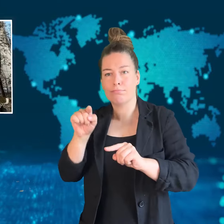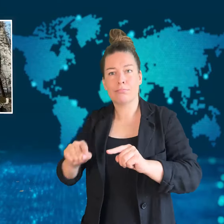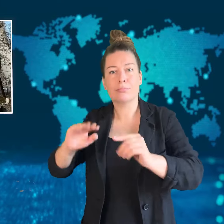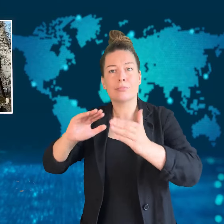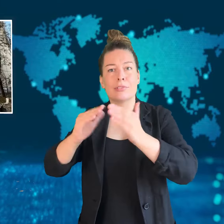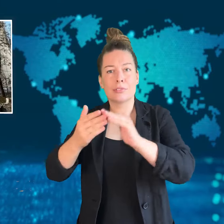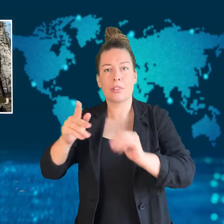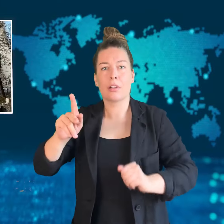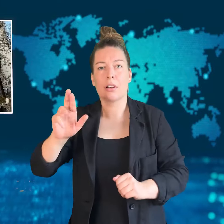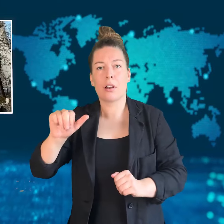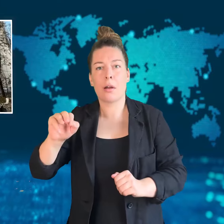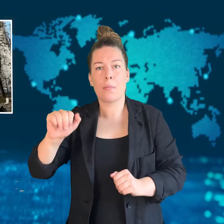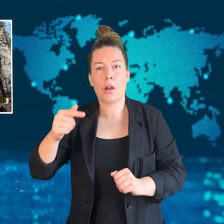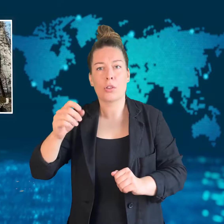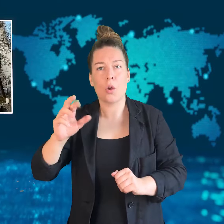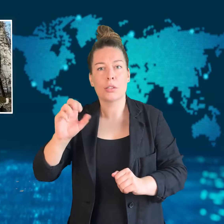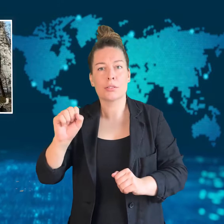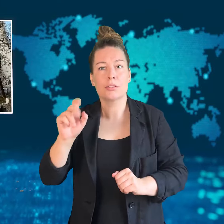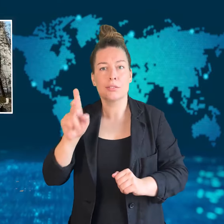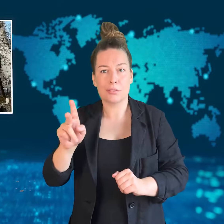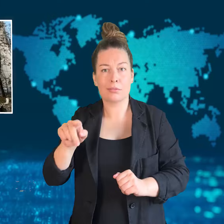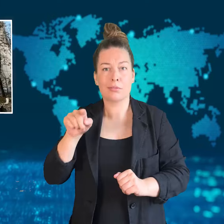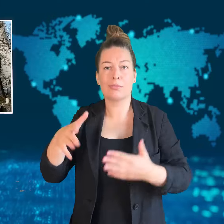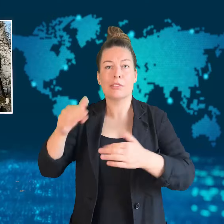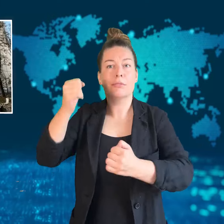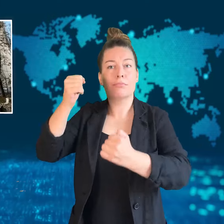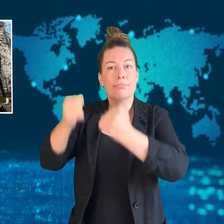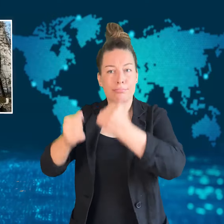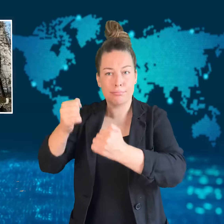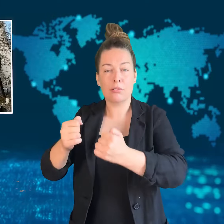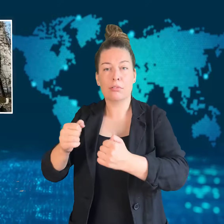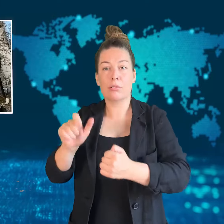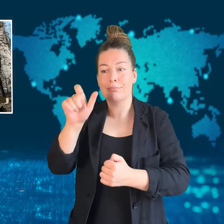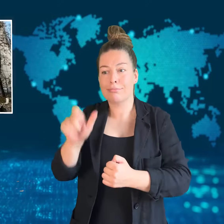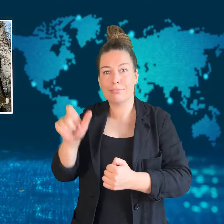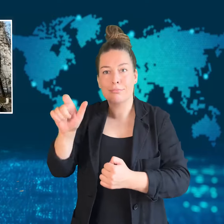and a Reuters safety advisor were killed.